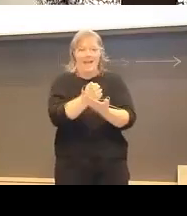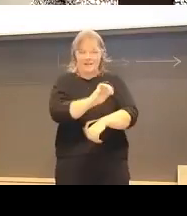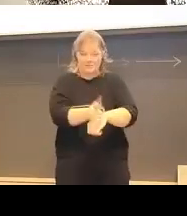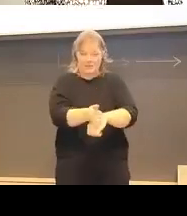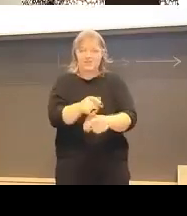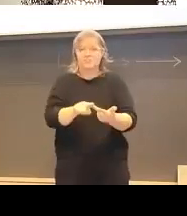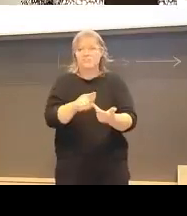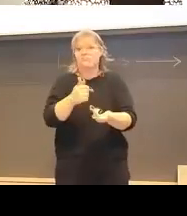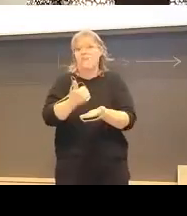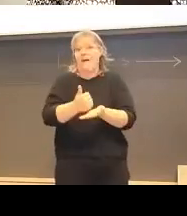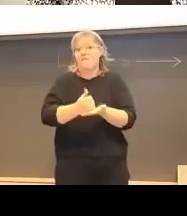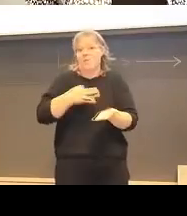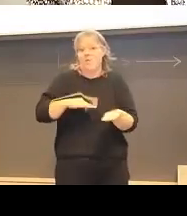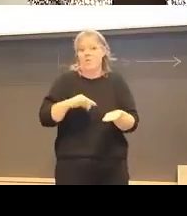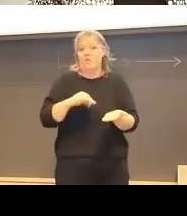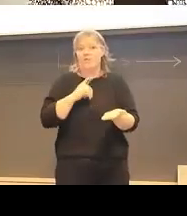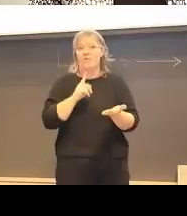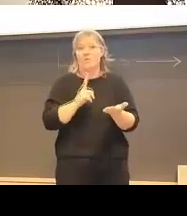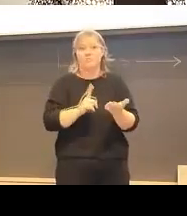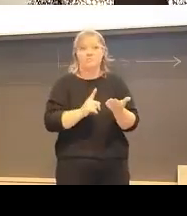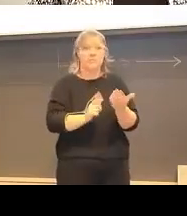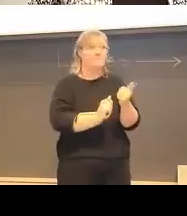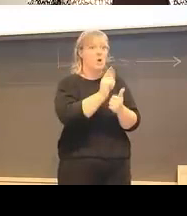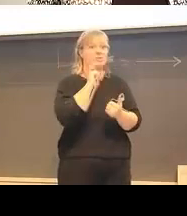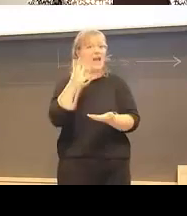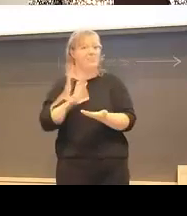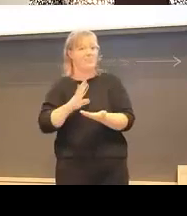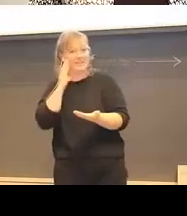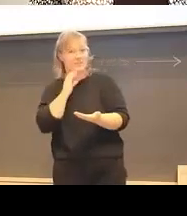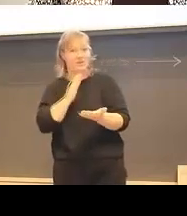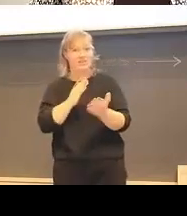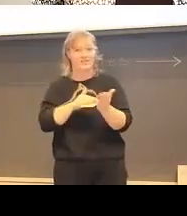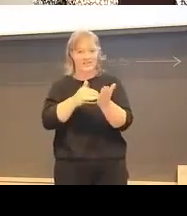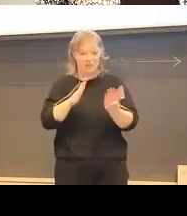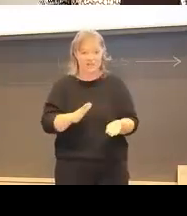most as well as least experienced Physicians those with the highest patient satisfaction